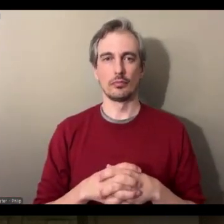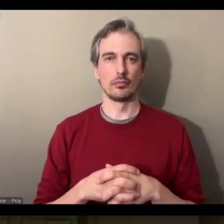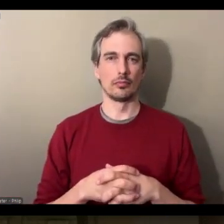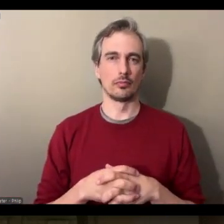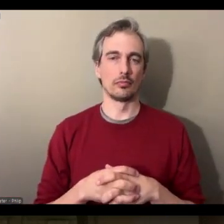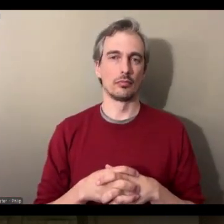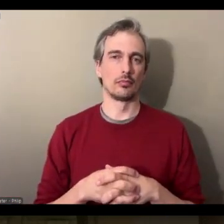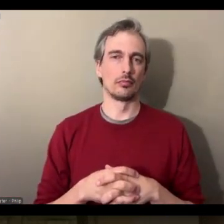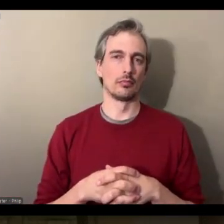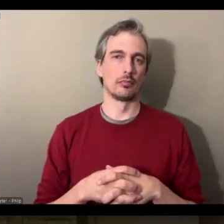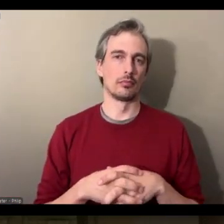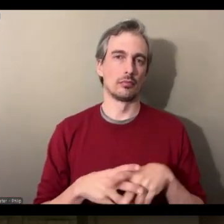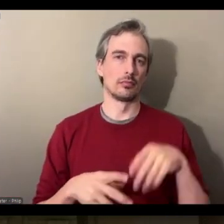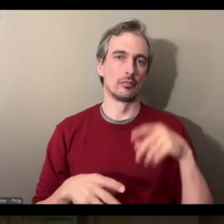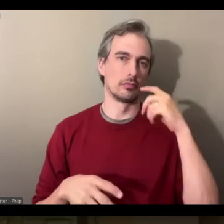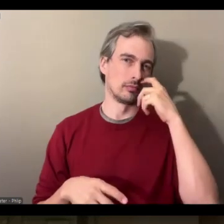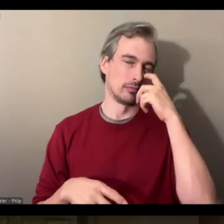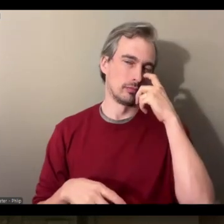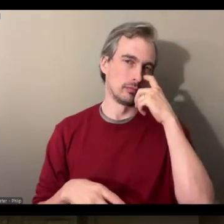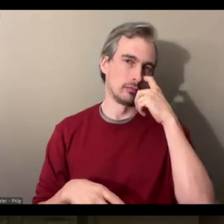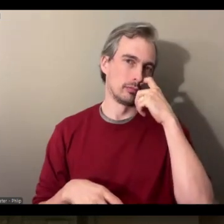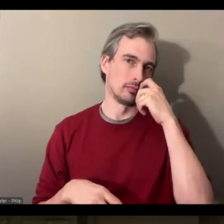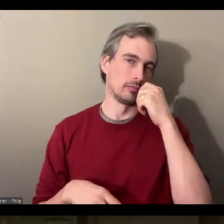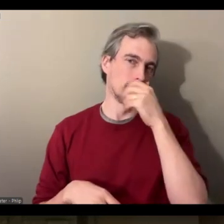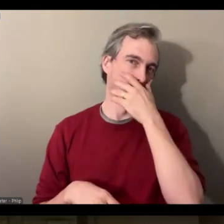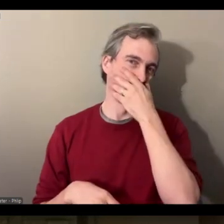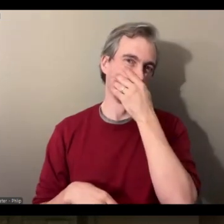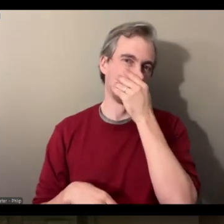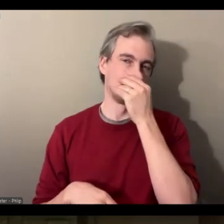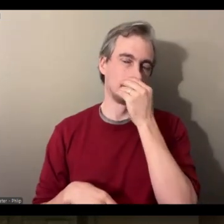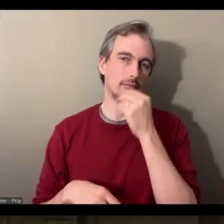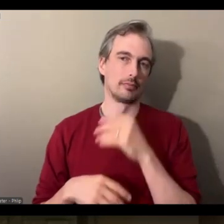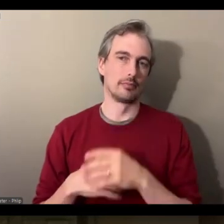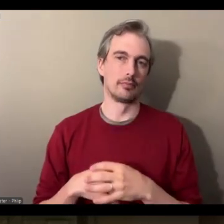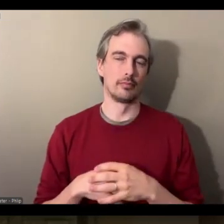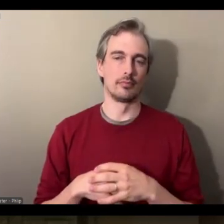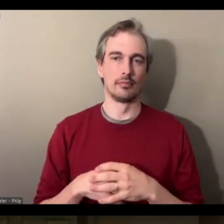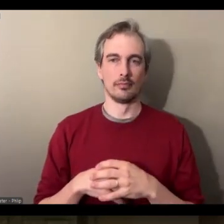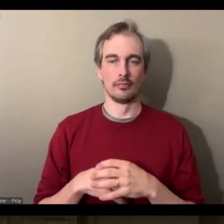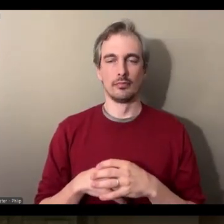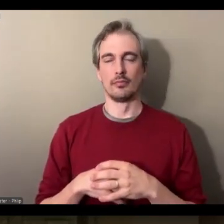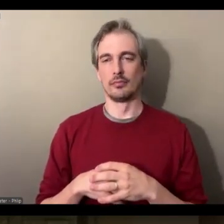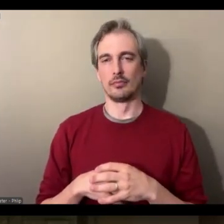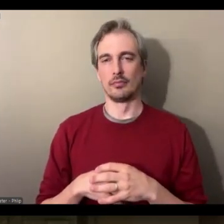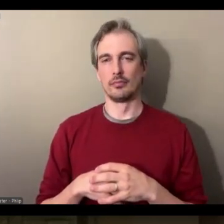they got RFPs from and their logos. VLADO: And then if you want to make sure that